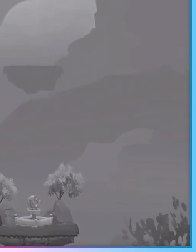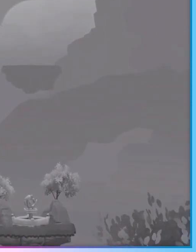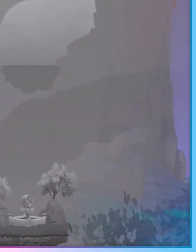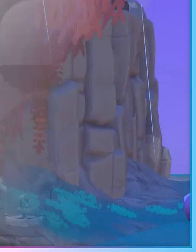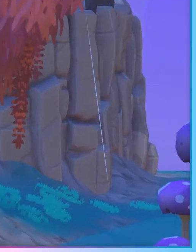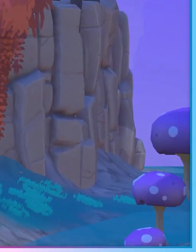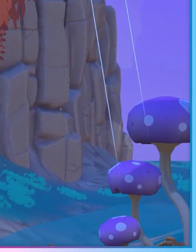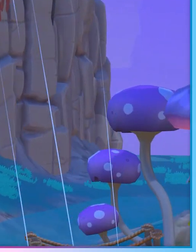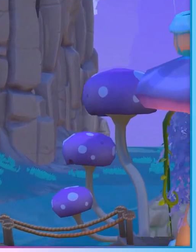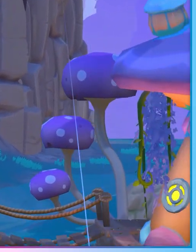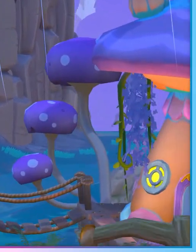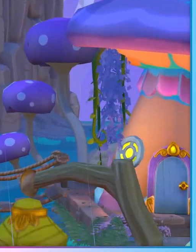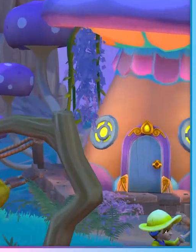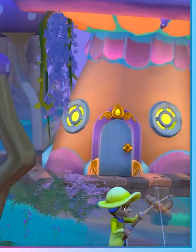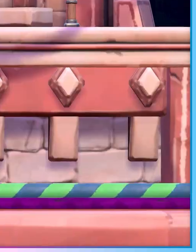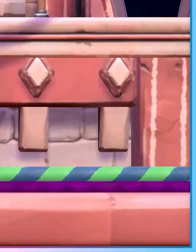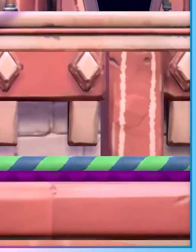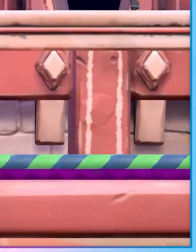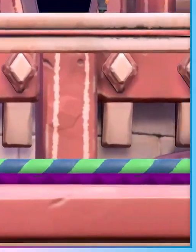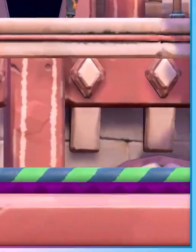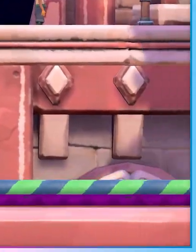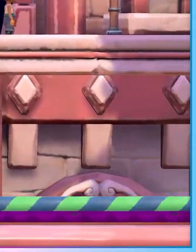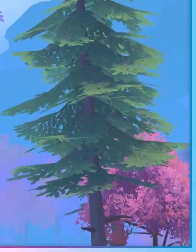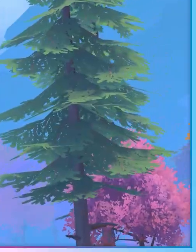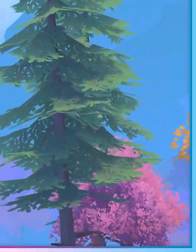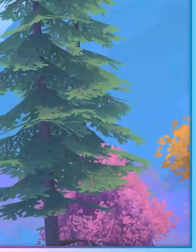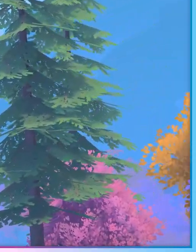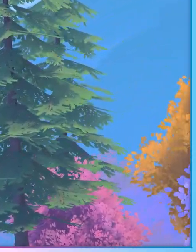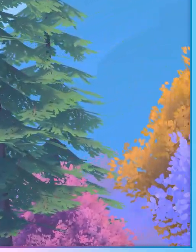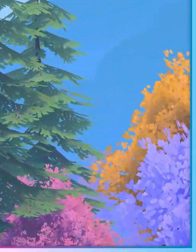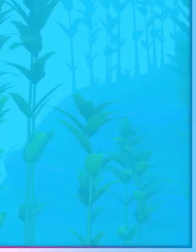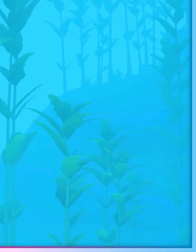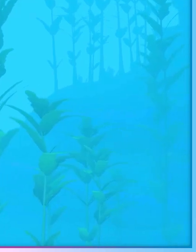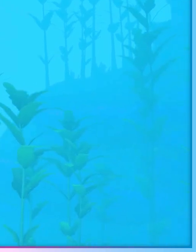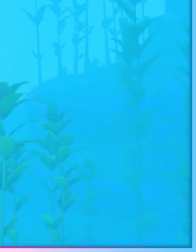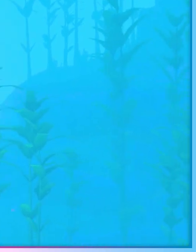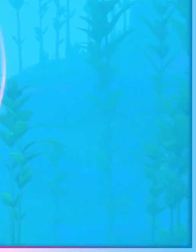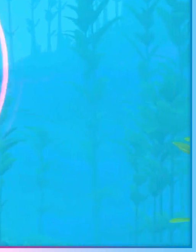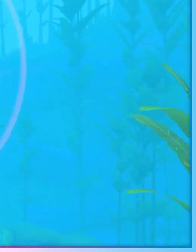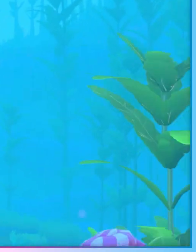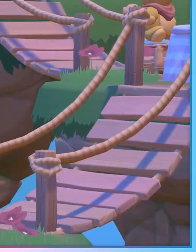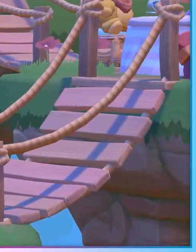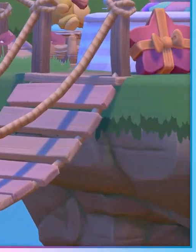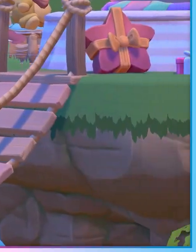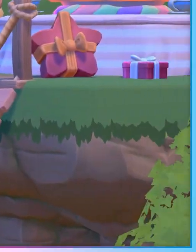Express yourself by collecting fabulous outfits from all corners of the world.